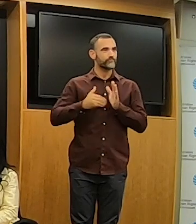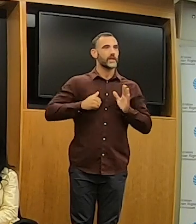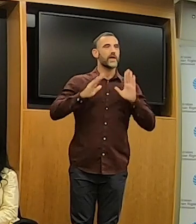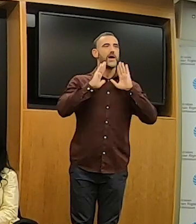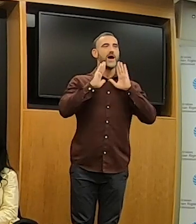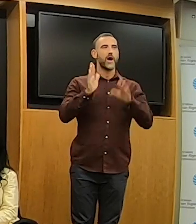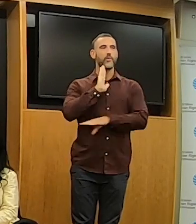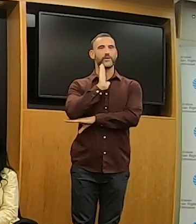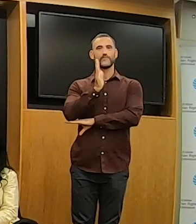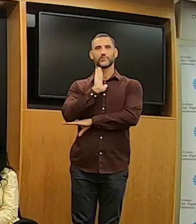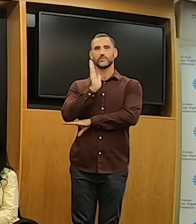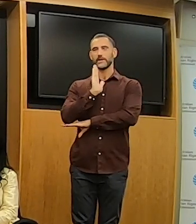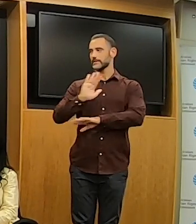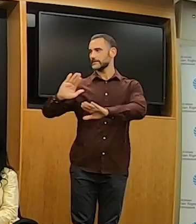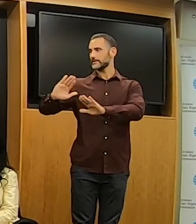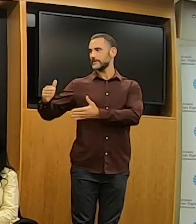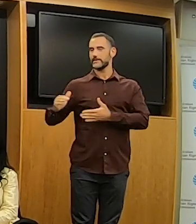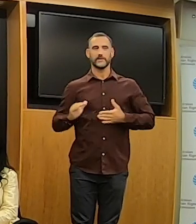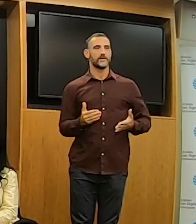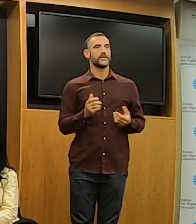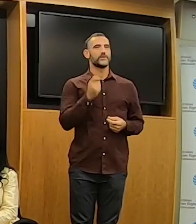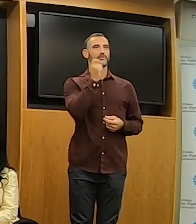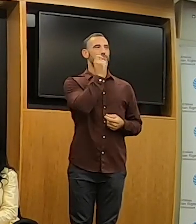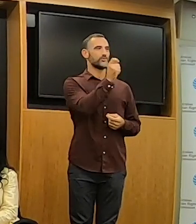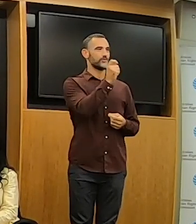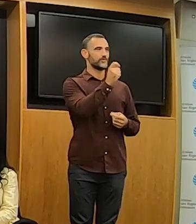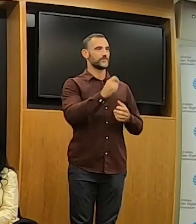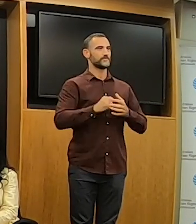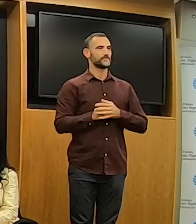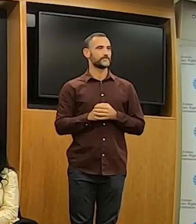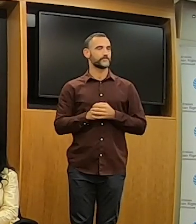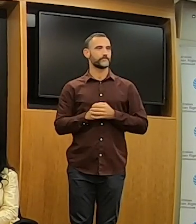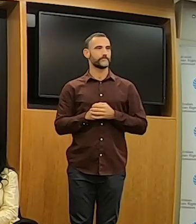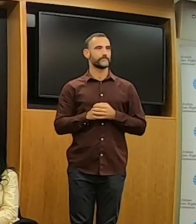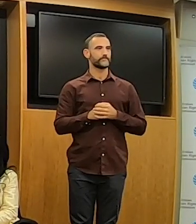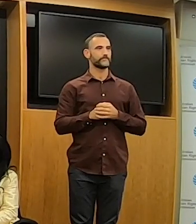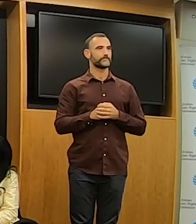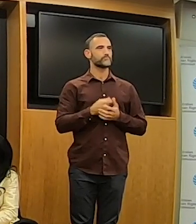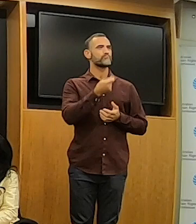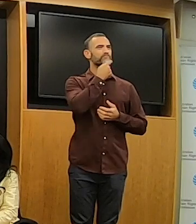very soon. Just a couple of housekeeping things, if you need to use